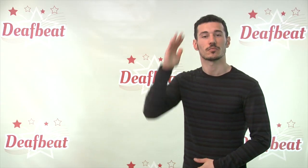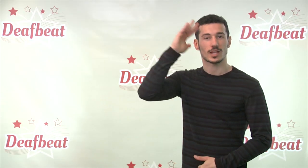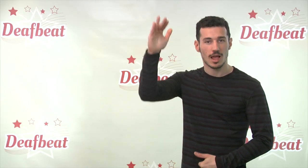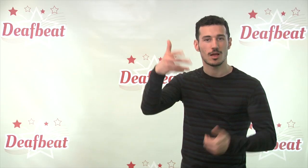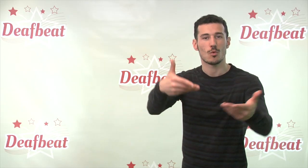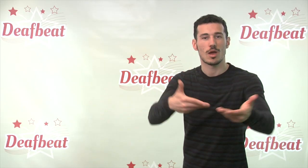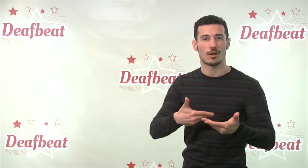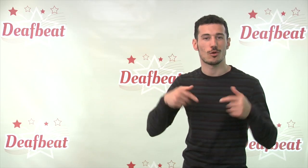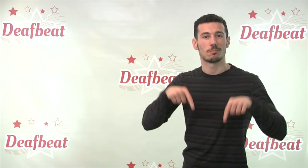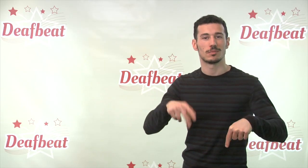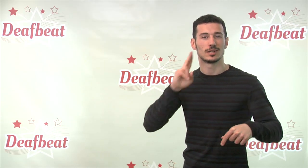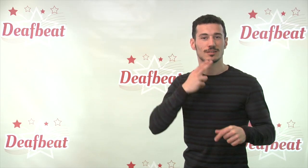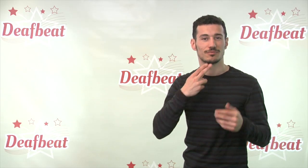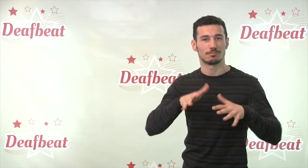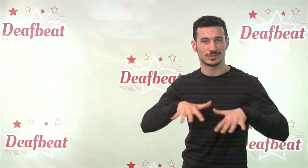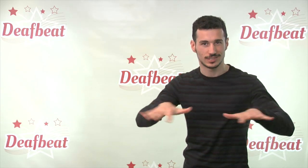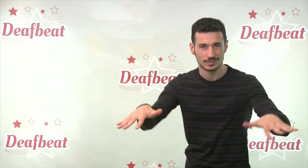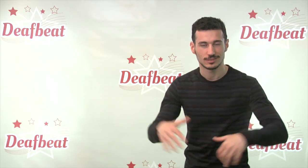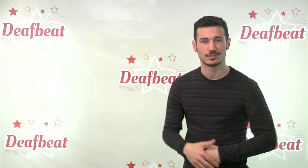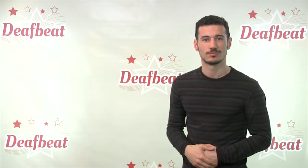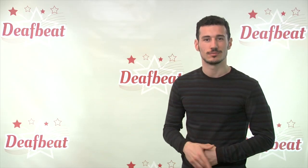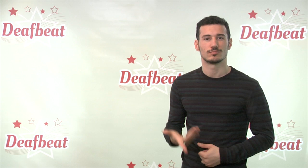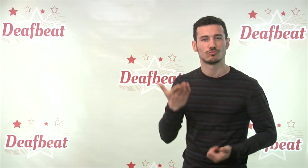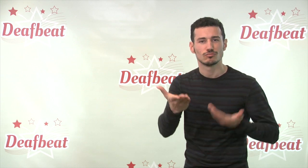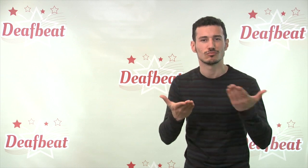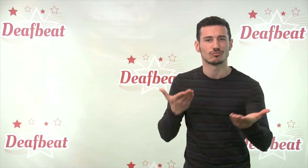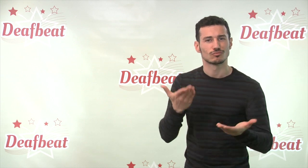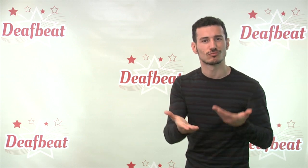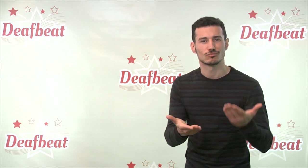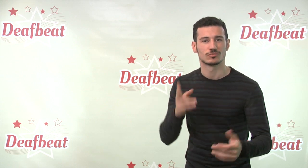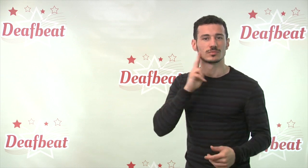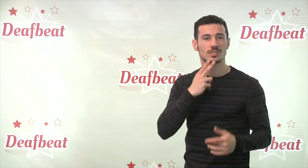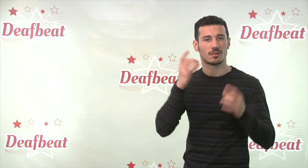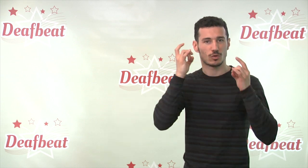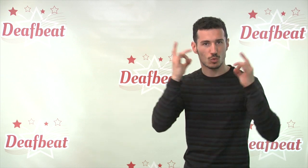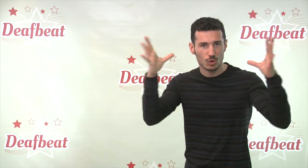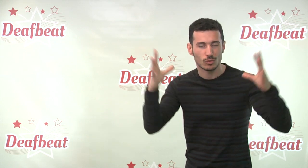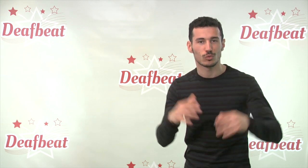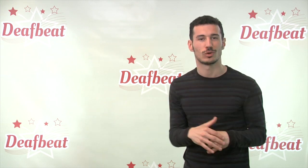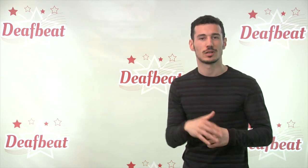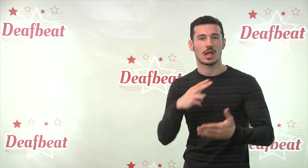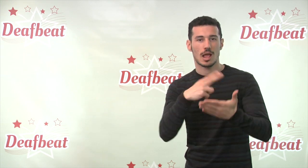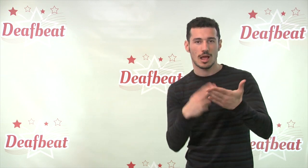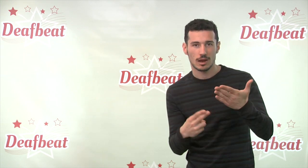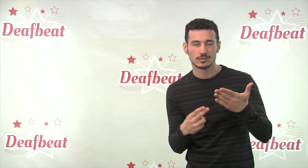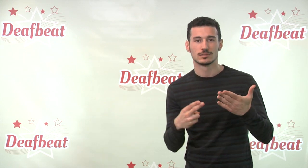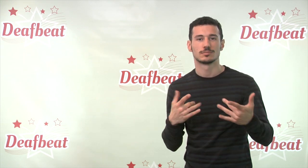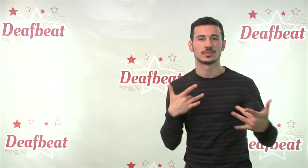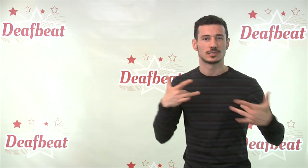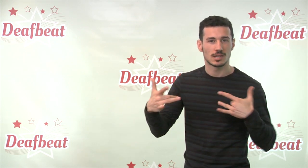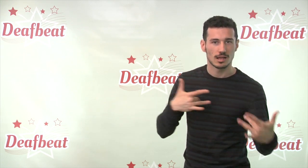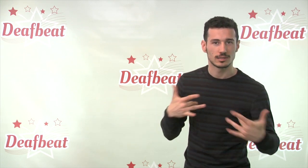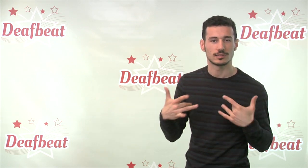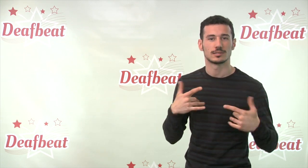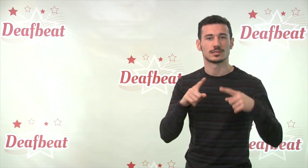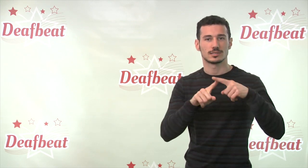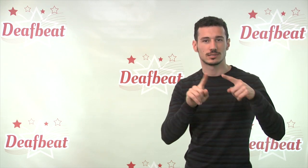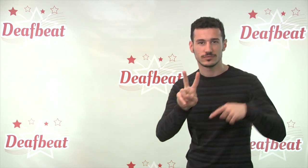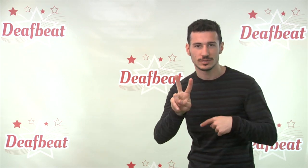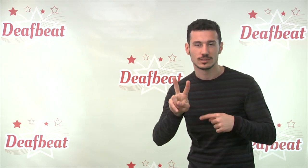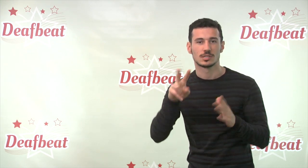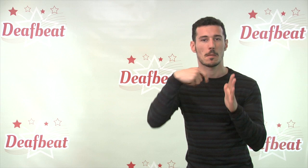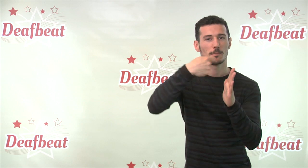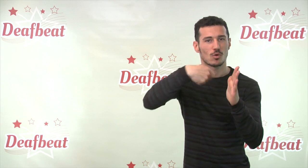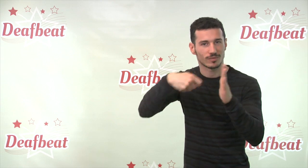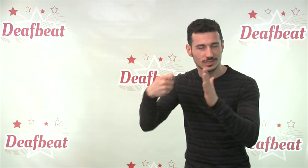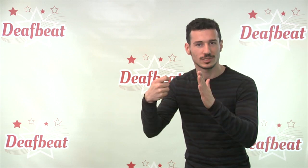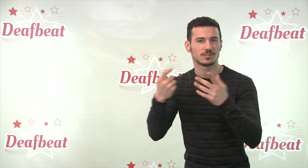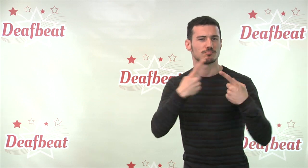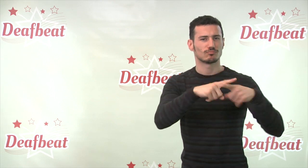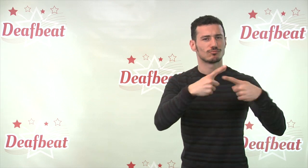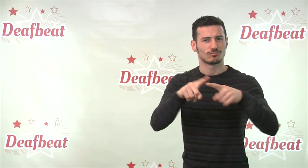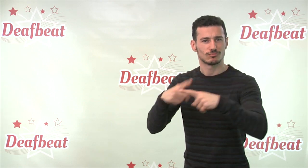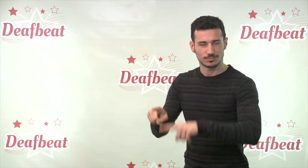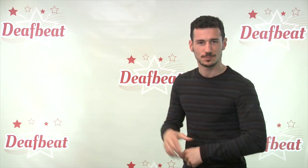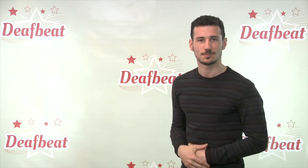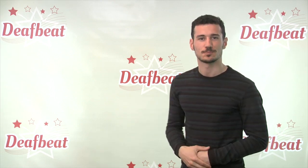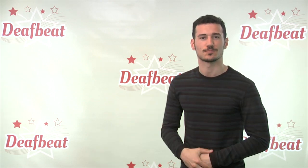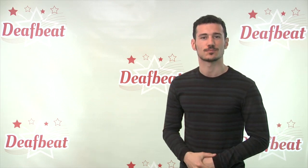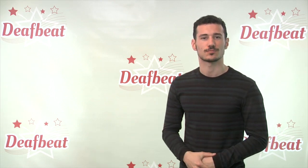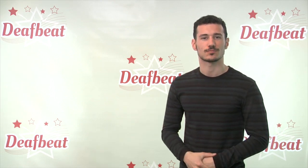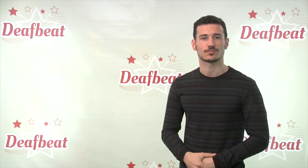Hello, Deafbeat… bringing the world of Deaf arts, theater, film, television, digital media and Deaf culture!